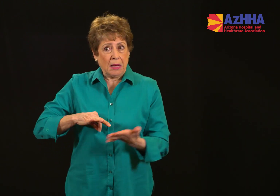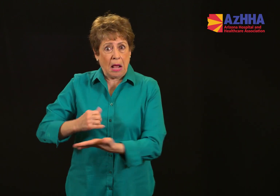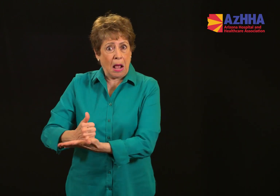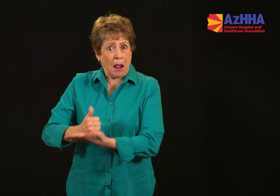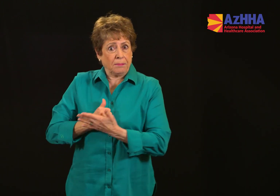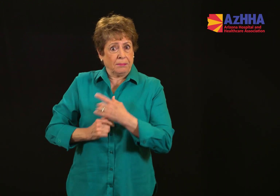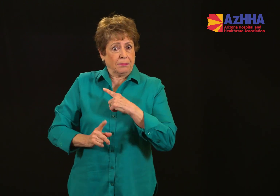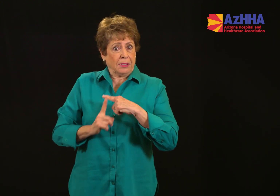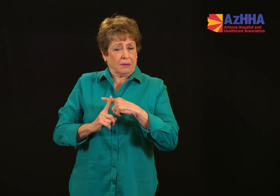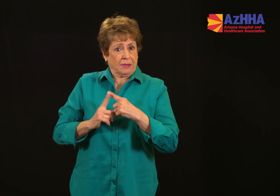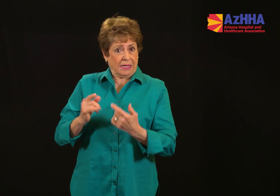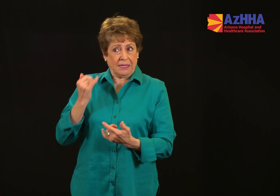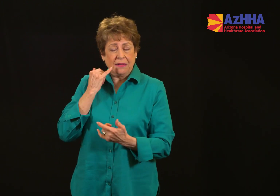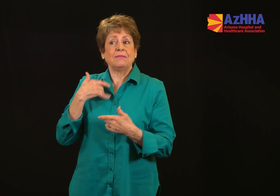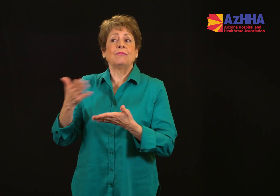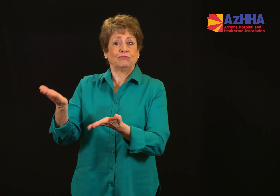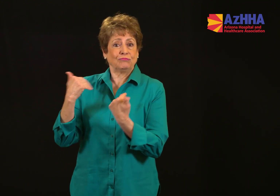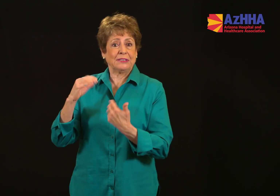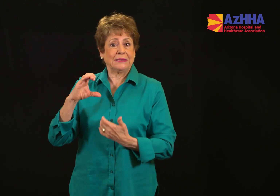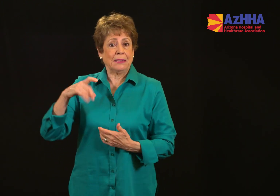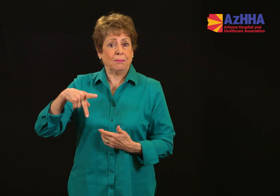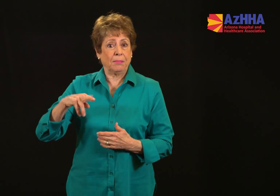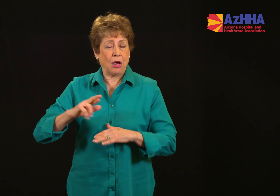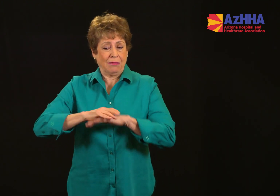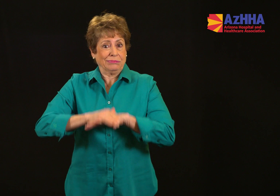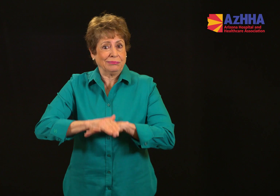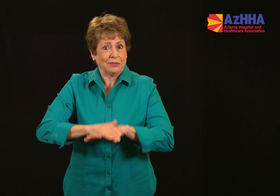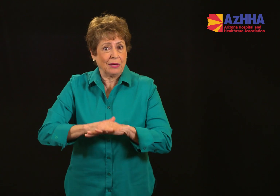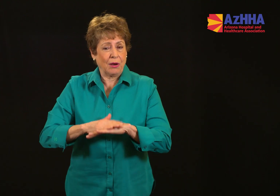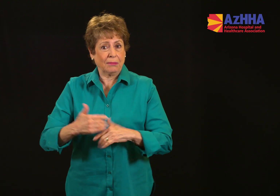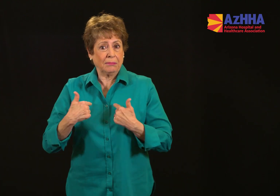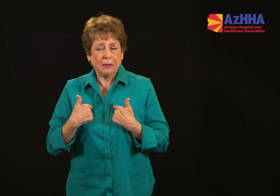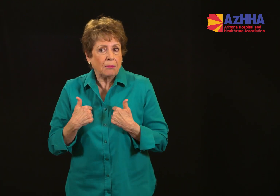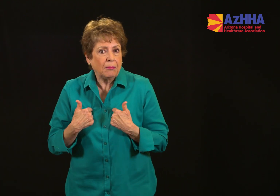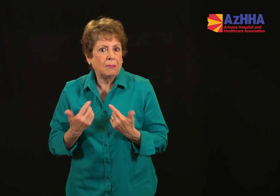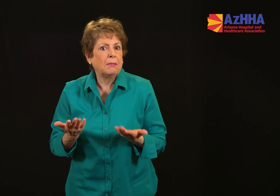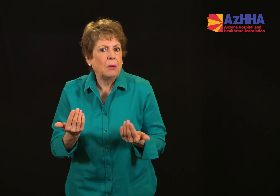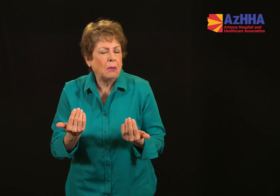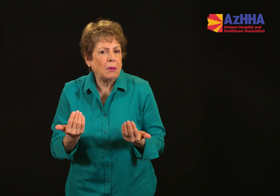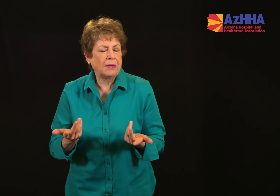What are the benefits of allowing CPR to be performed on me?